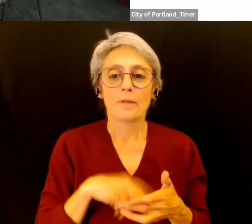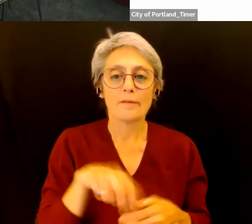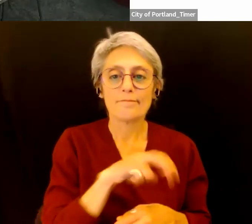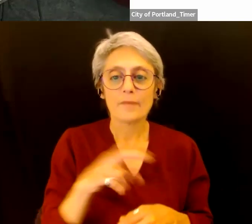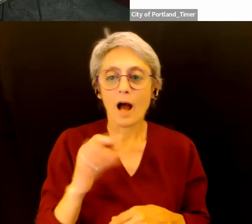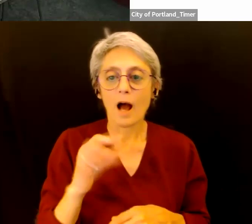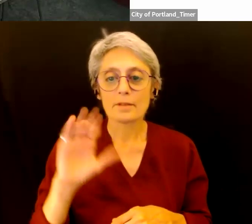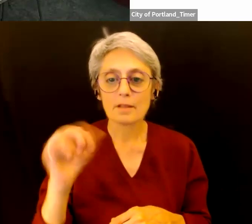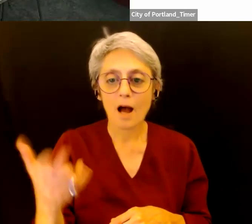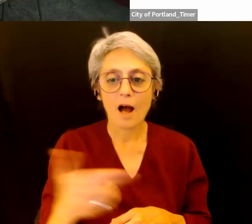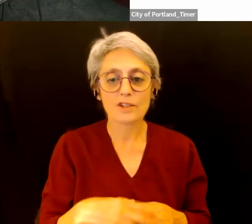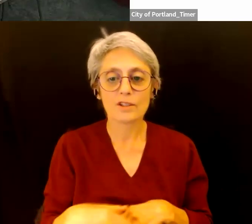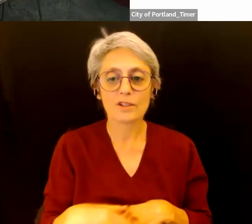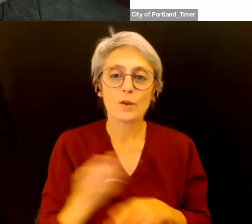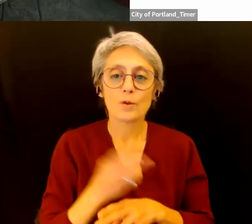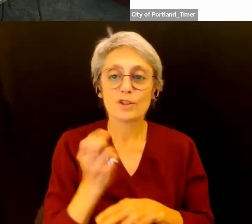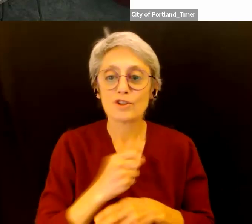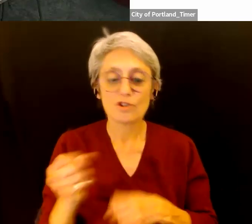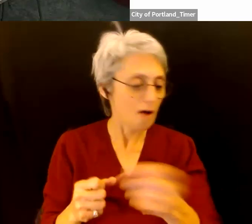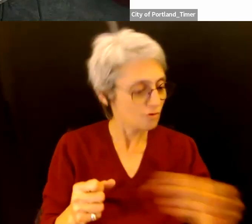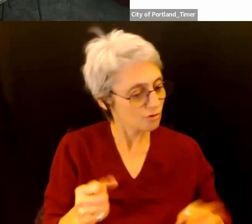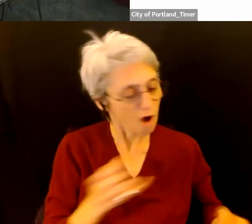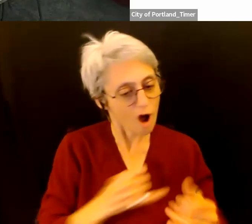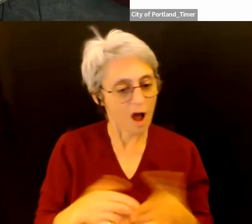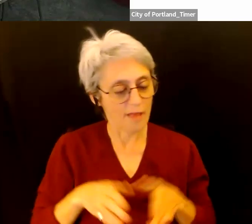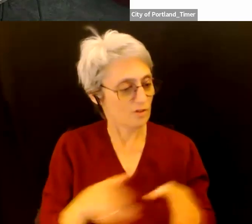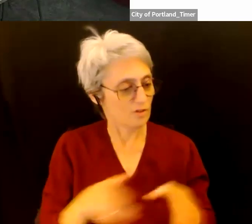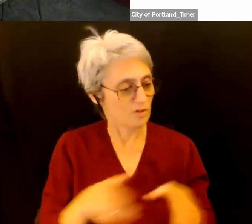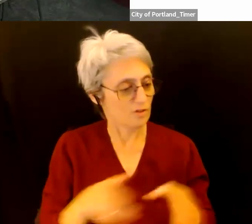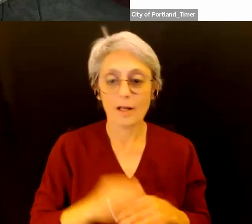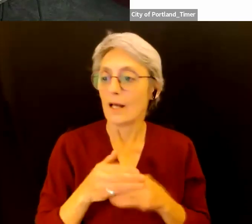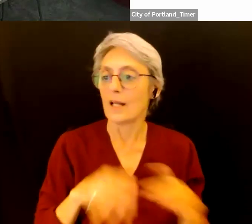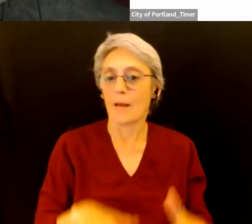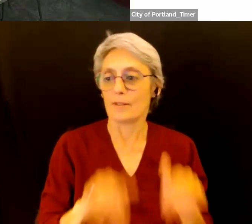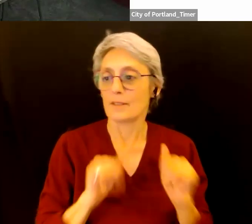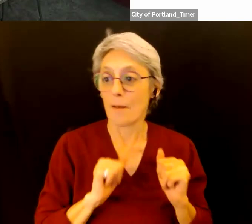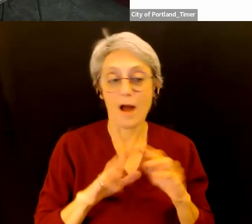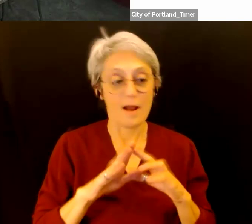Neighbors come out of their homes and meet for a cup of coffee.